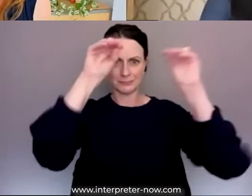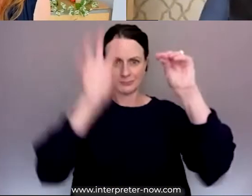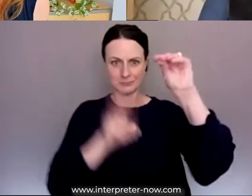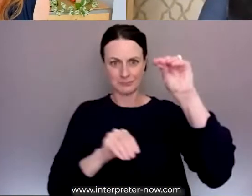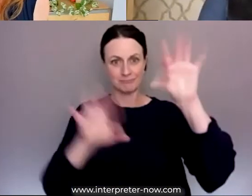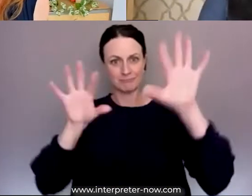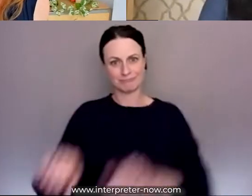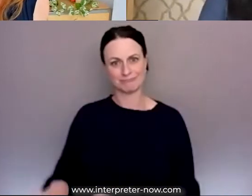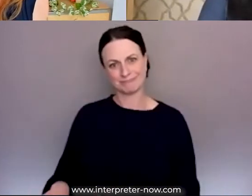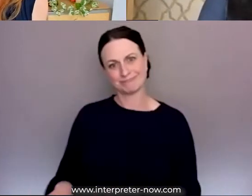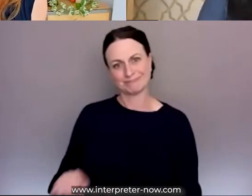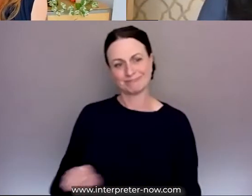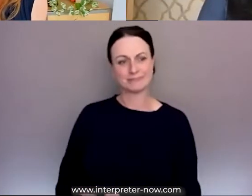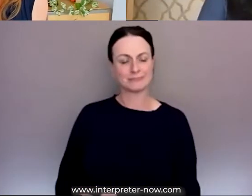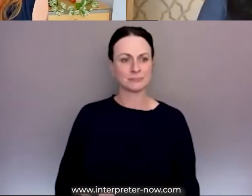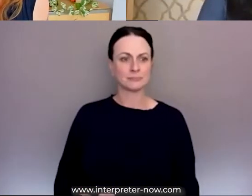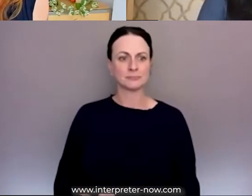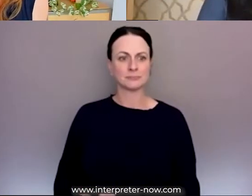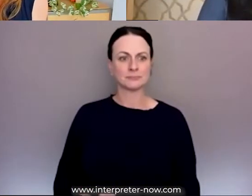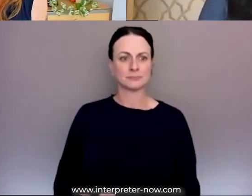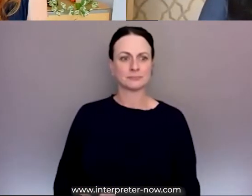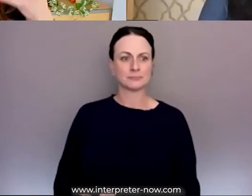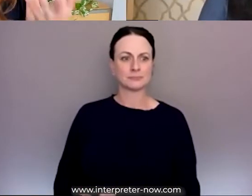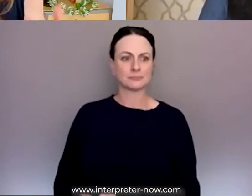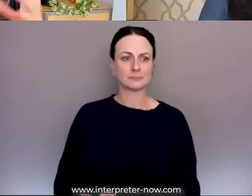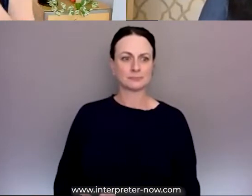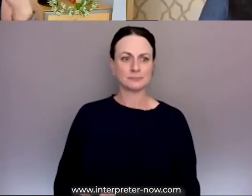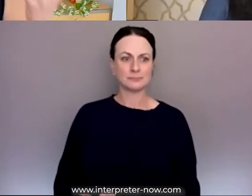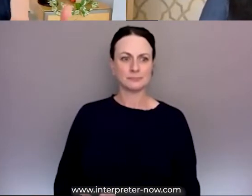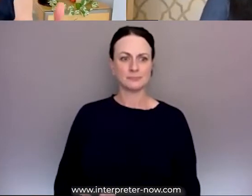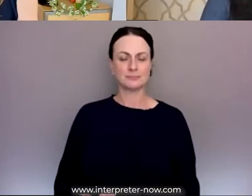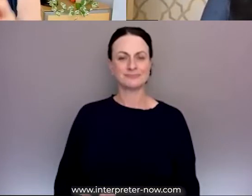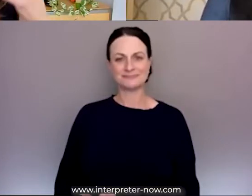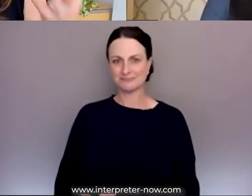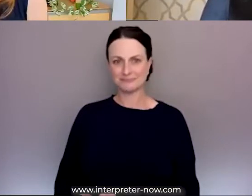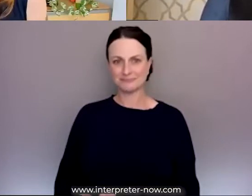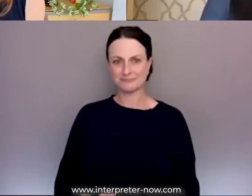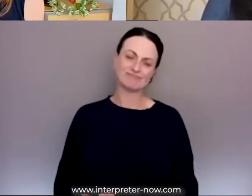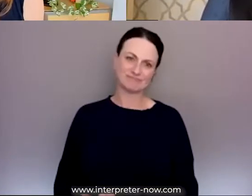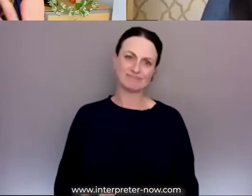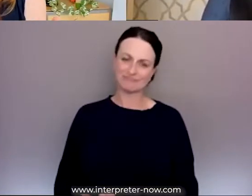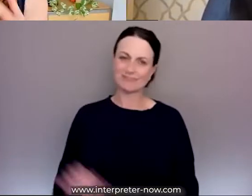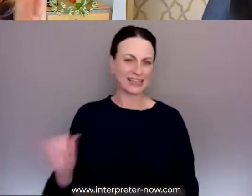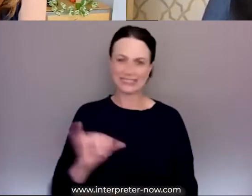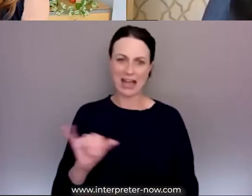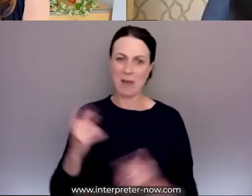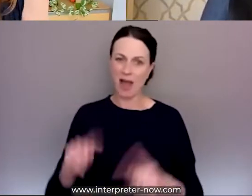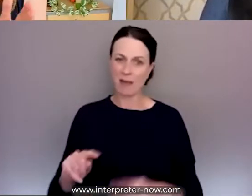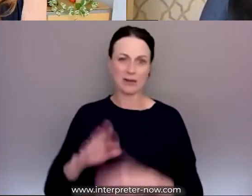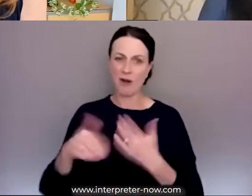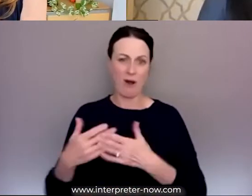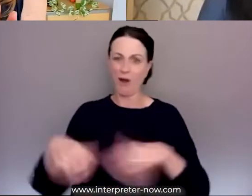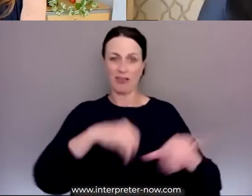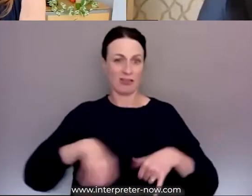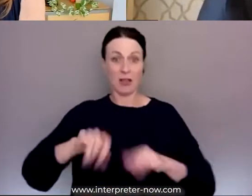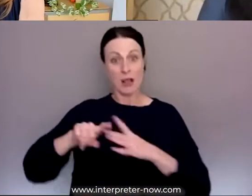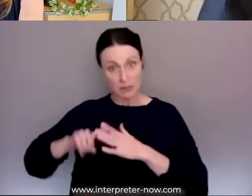I think the same thing happened with all of us where we at the beginning we were clapping